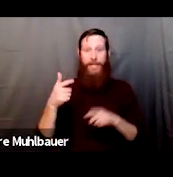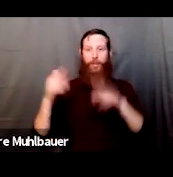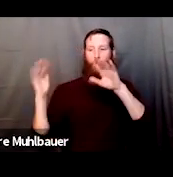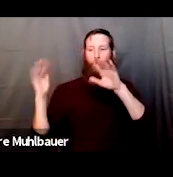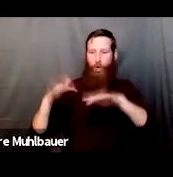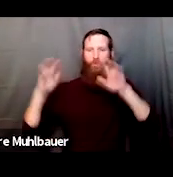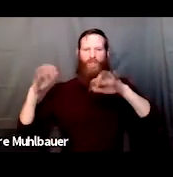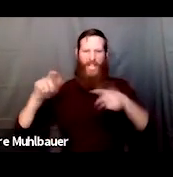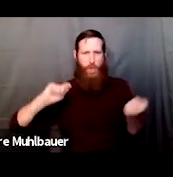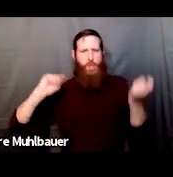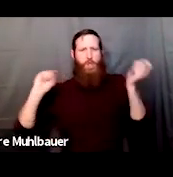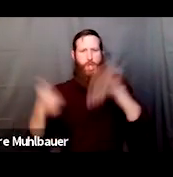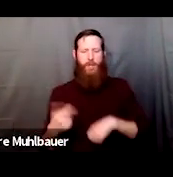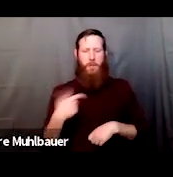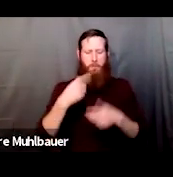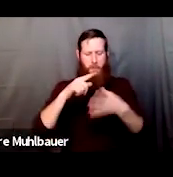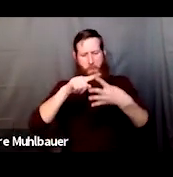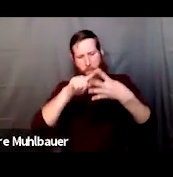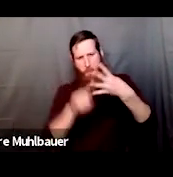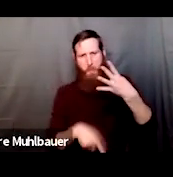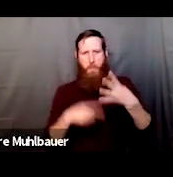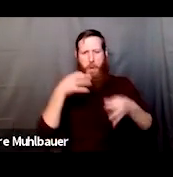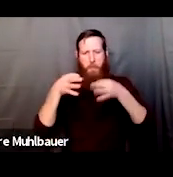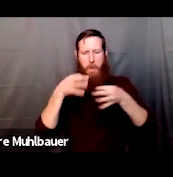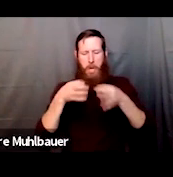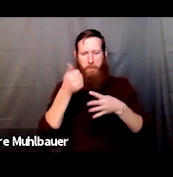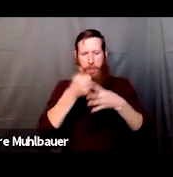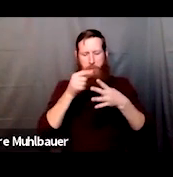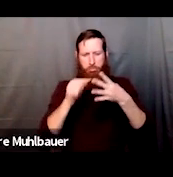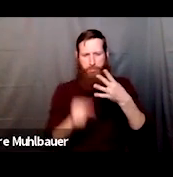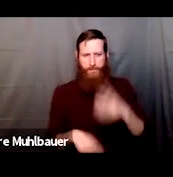I will talk about each of these individually. Evidence of recent avalanches is pretty straight forward